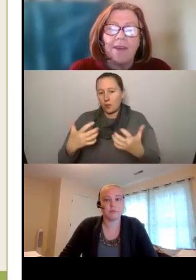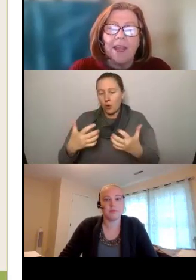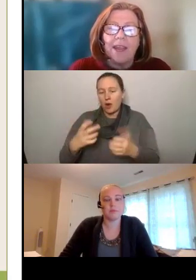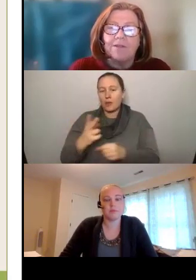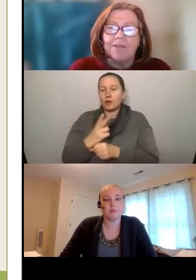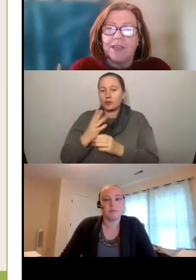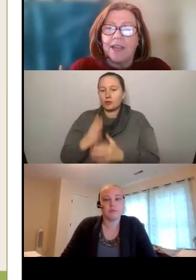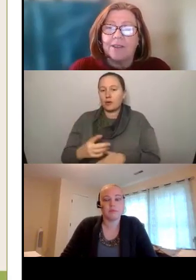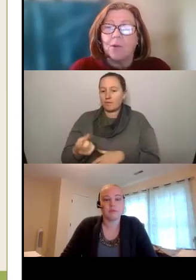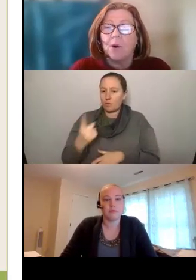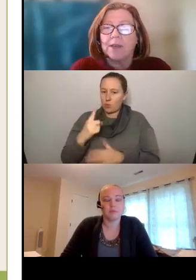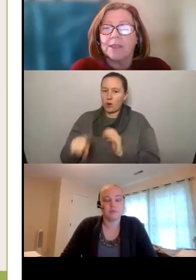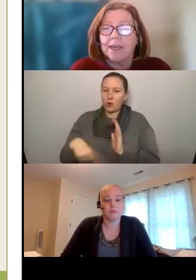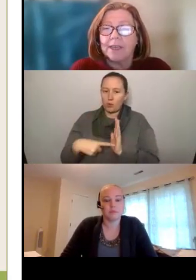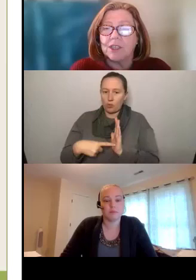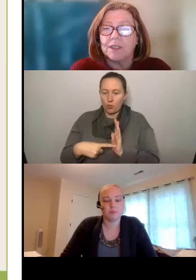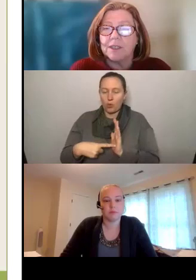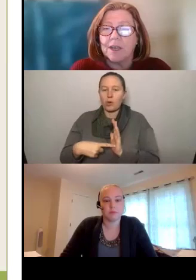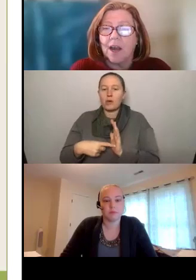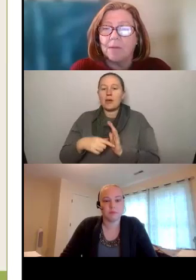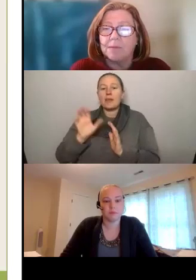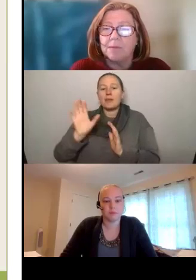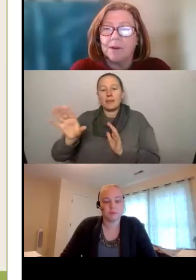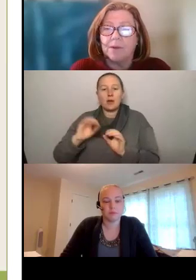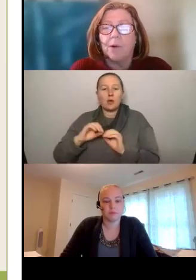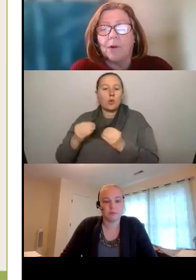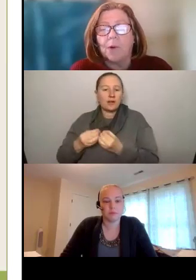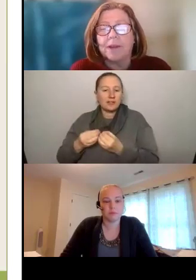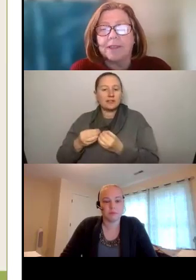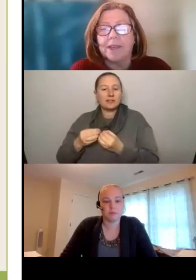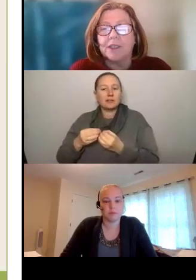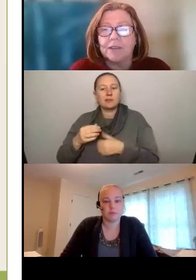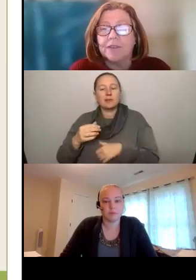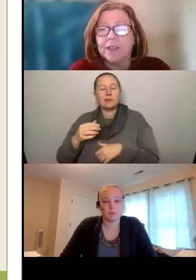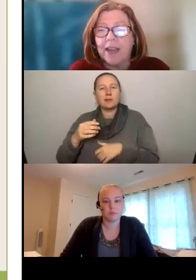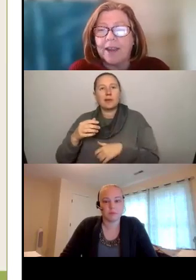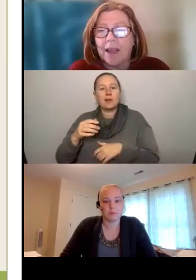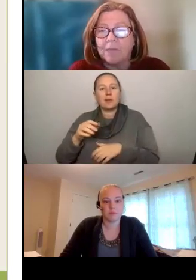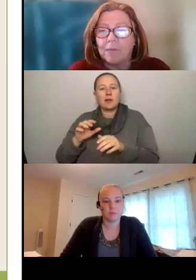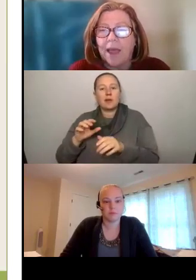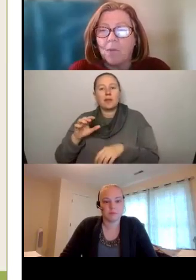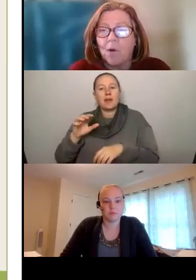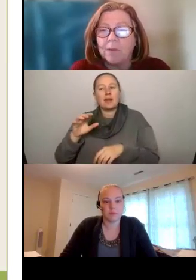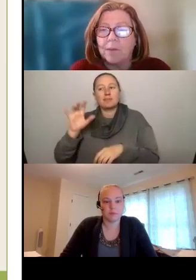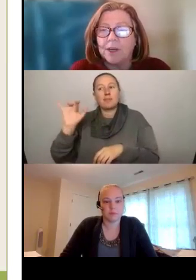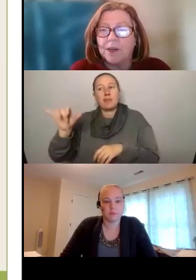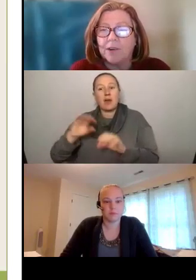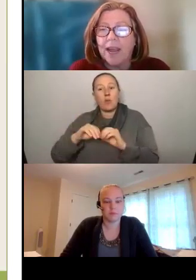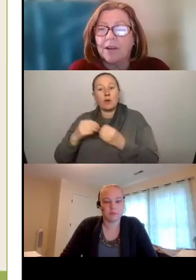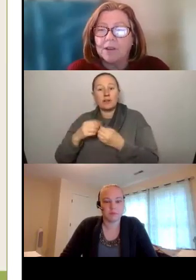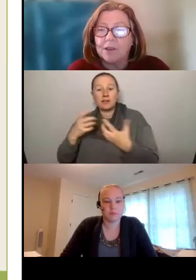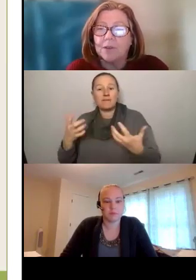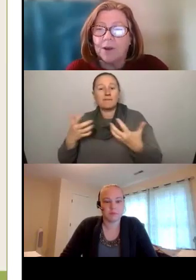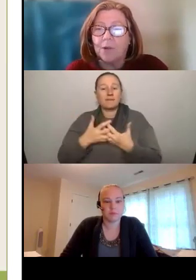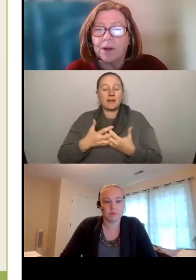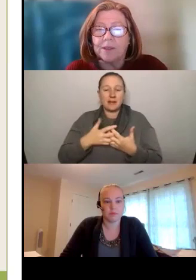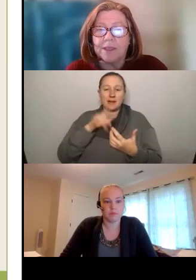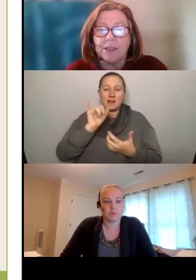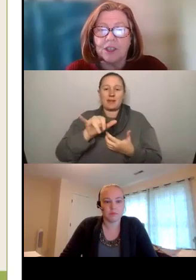and they affiliate their organizations, or organizations affiliate that one particular account to their organization.